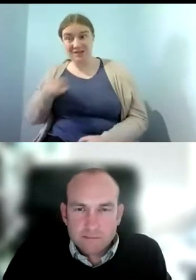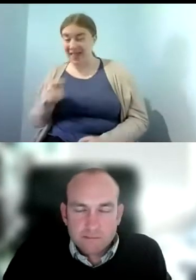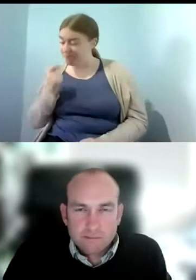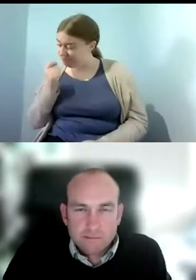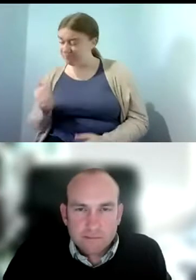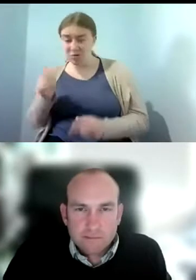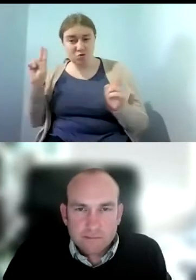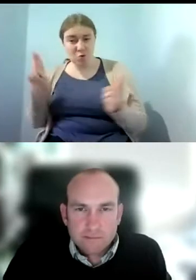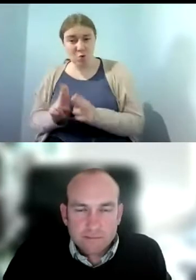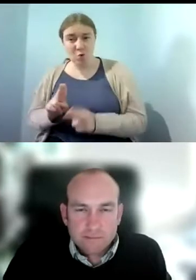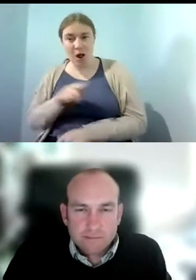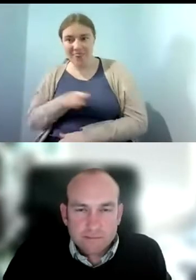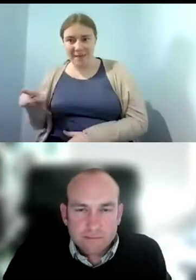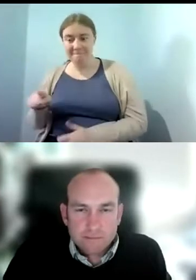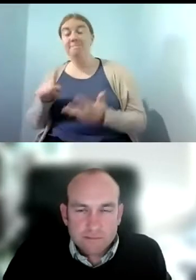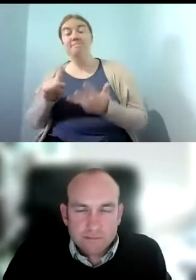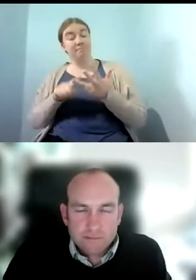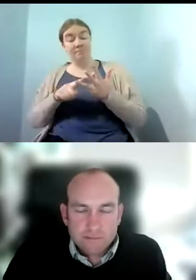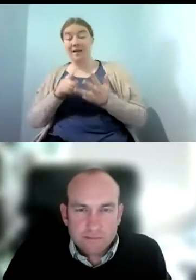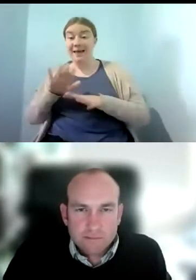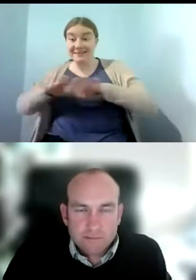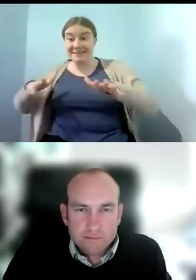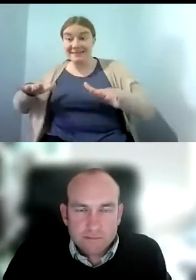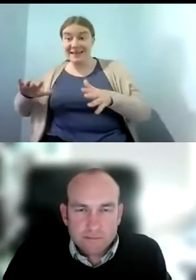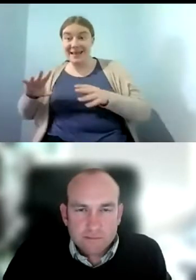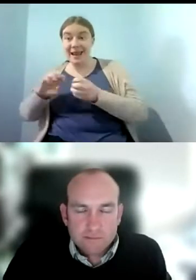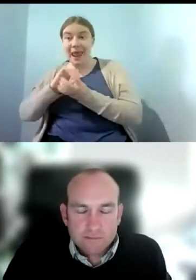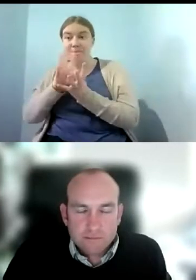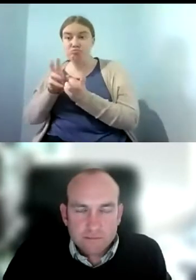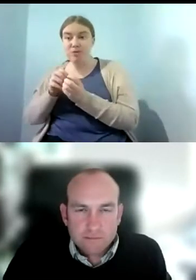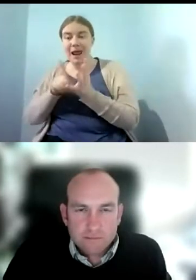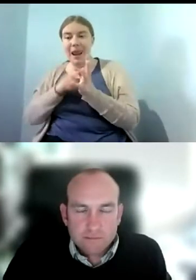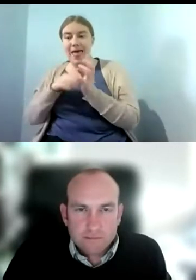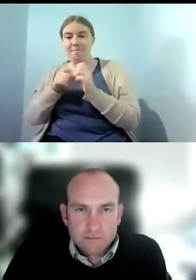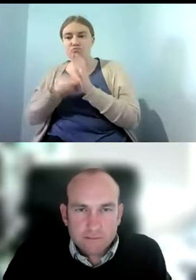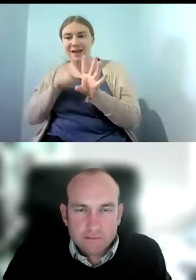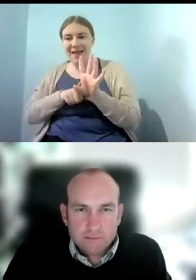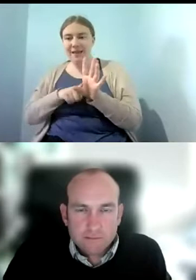we've seen sea lamprey coming through the window but when the pass was drained um when we were